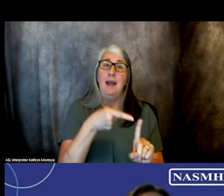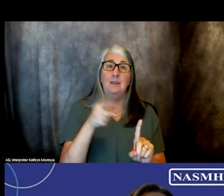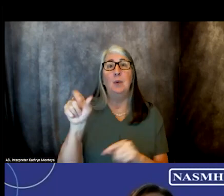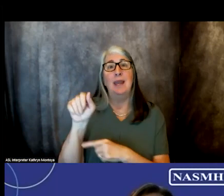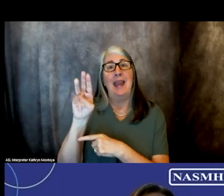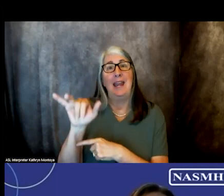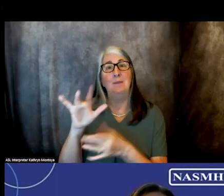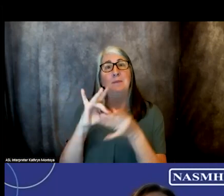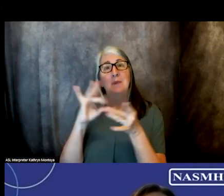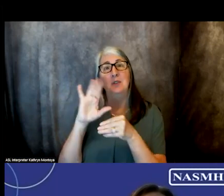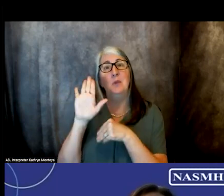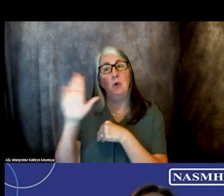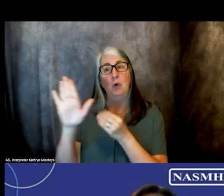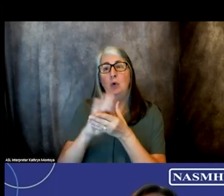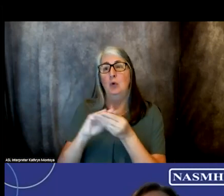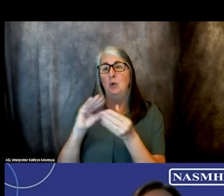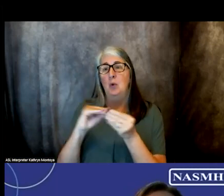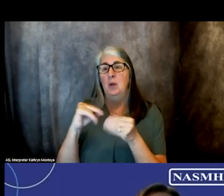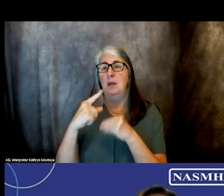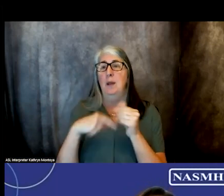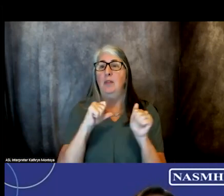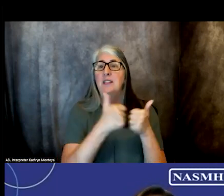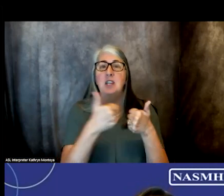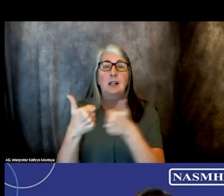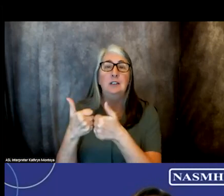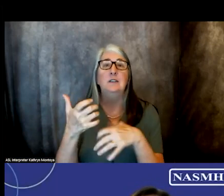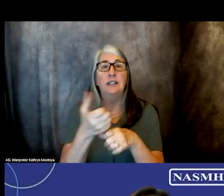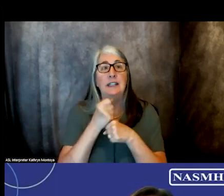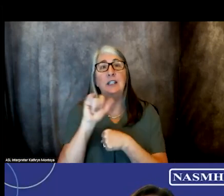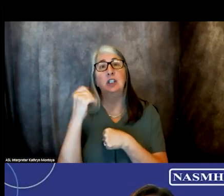STORY WITH THE CHALLENGES OF GETTING A JOB THAT IS MEANINGFUL AND